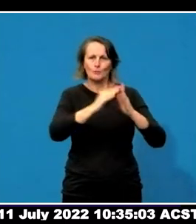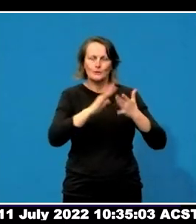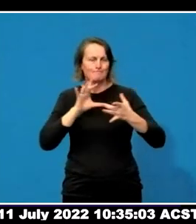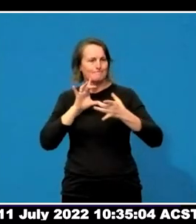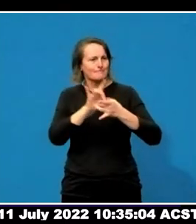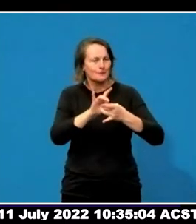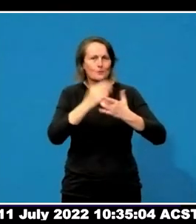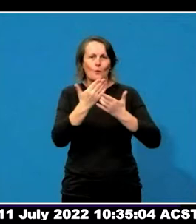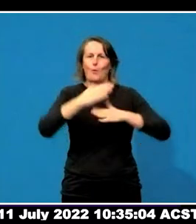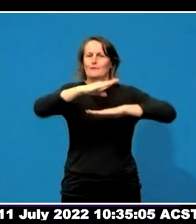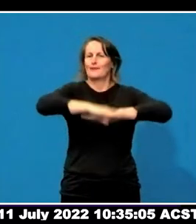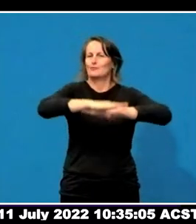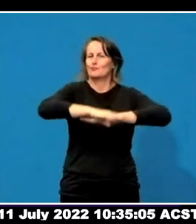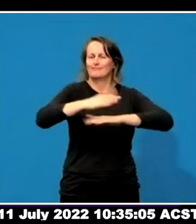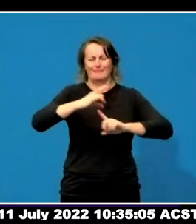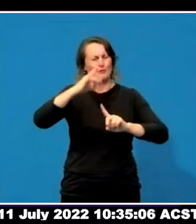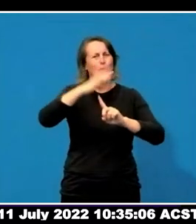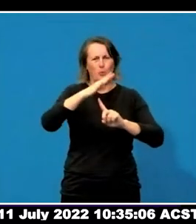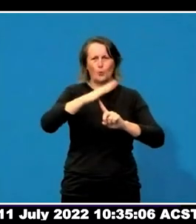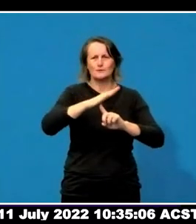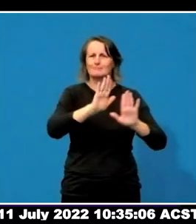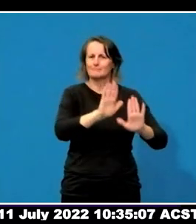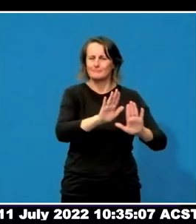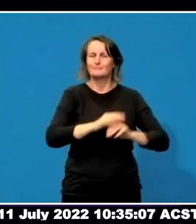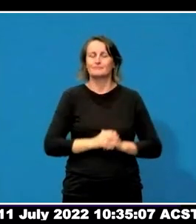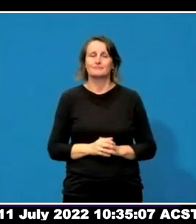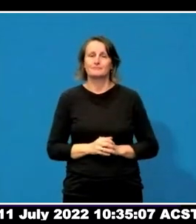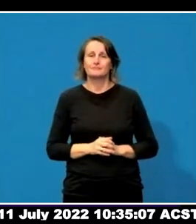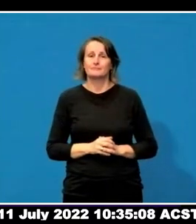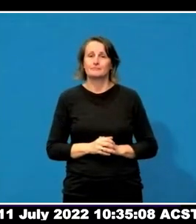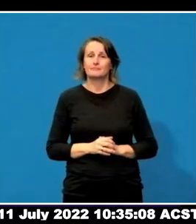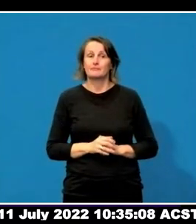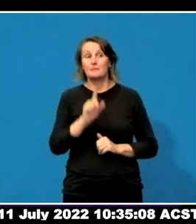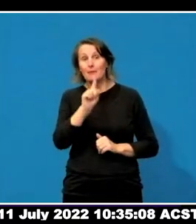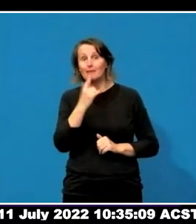This is something that is very difficult or impossible to achieve if the services and